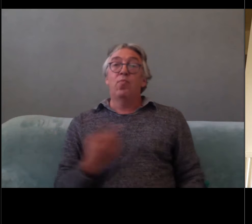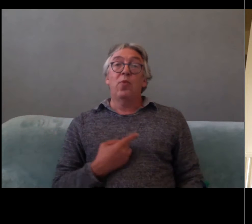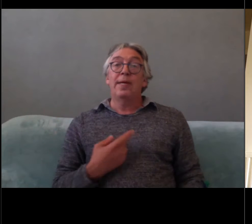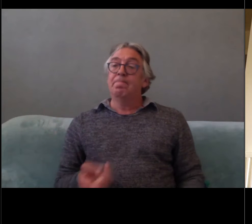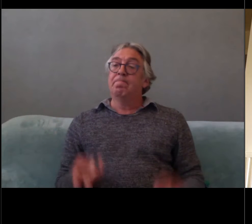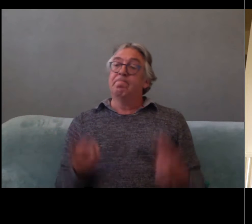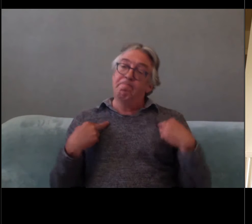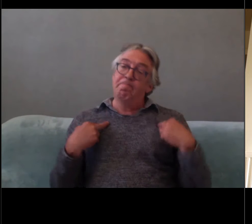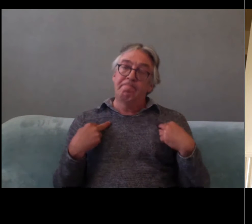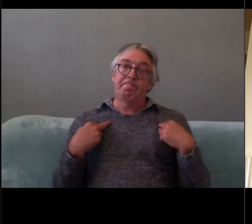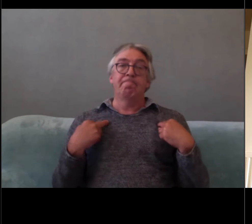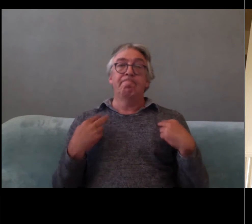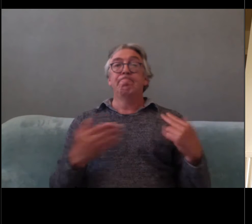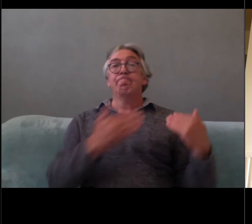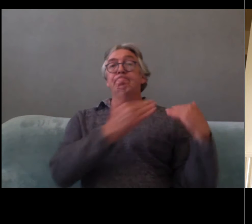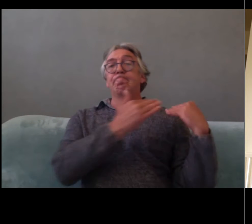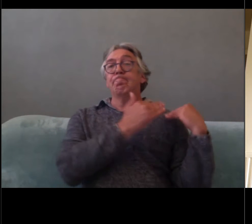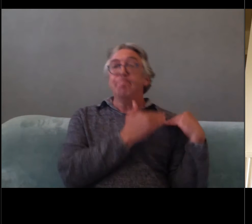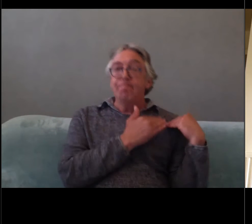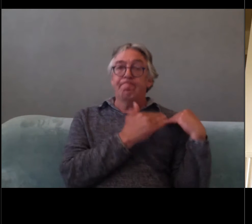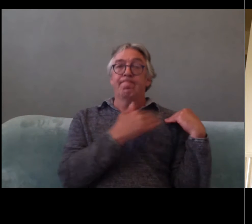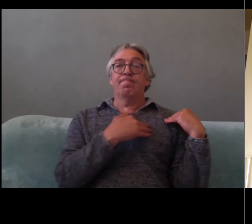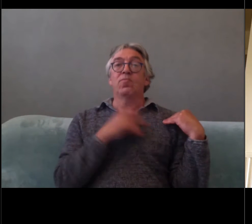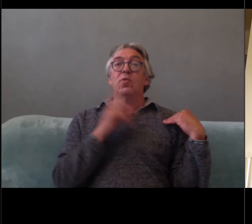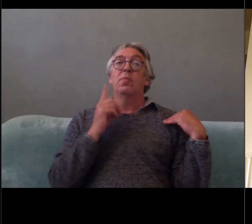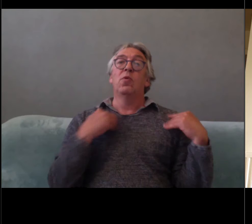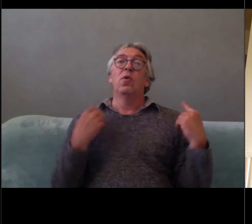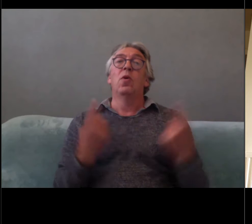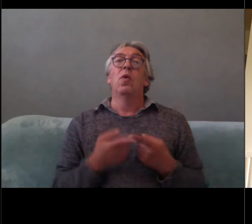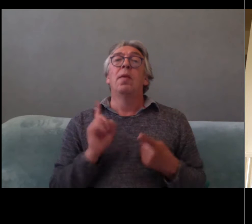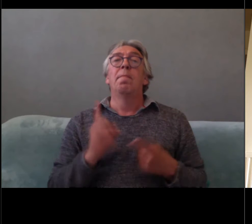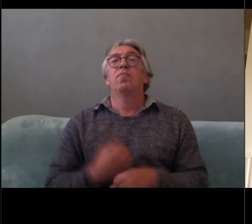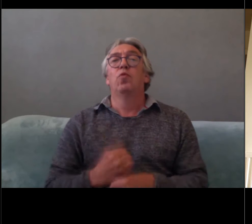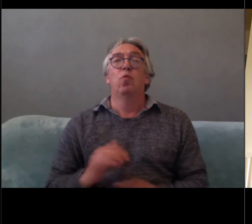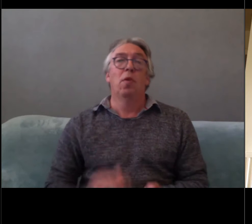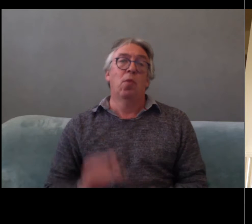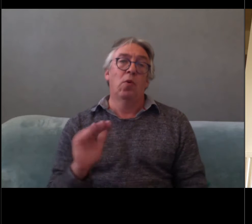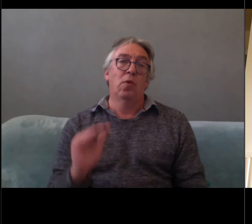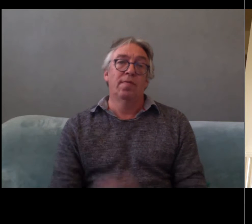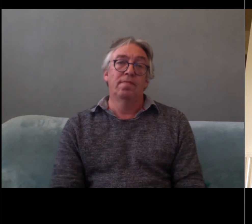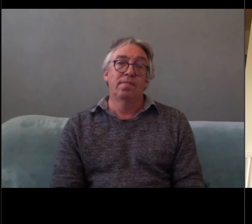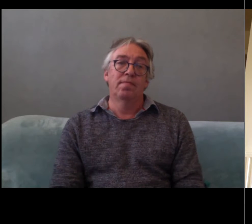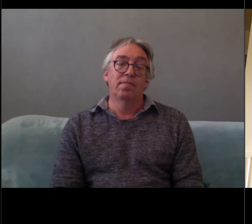to make sure that the economic and unfortunately